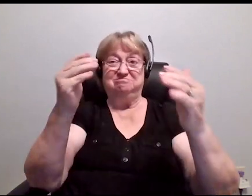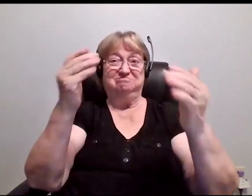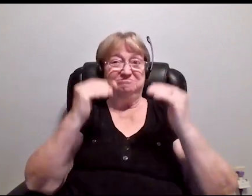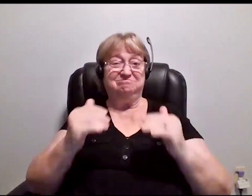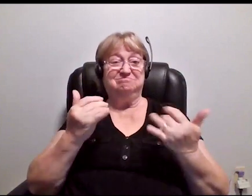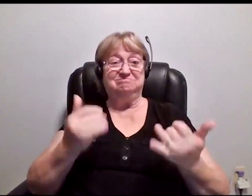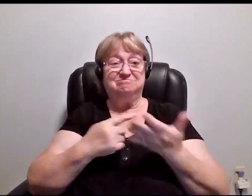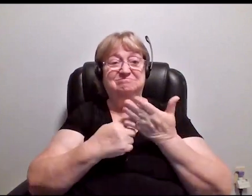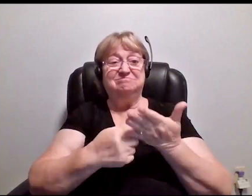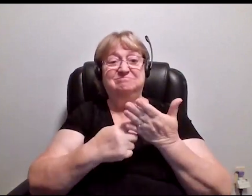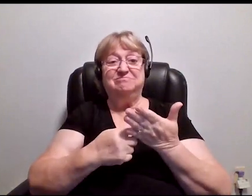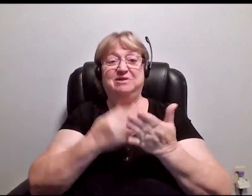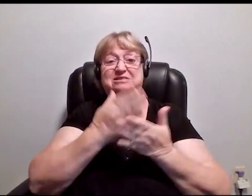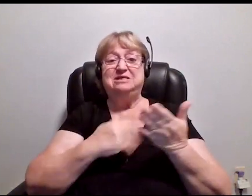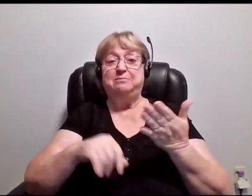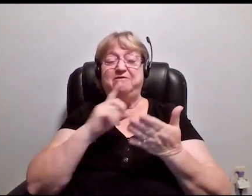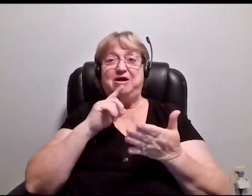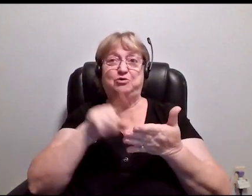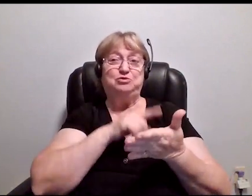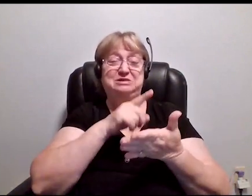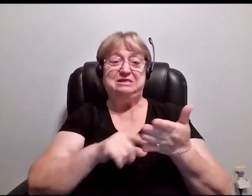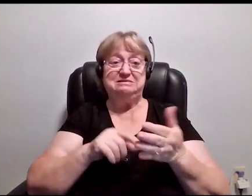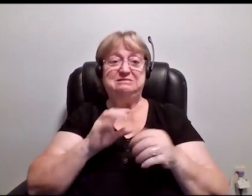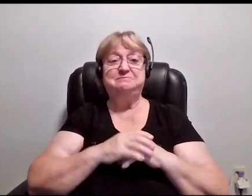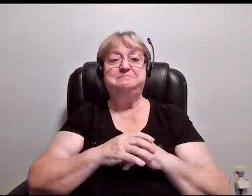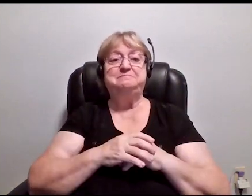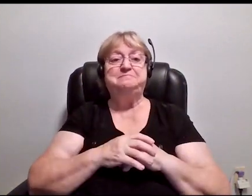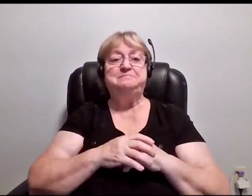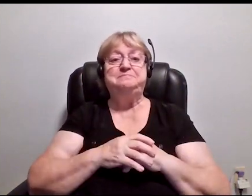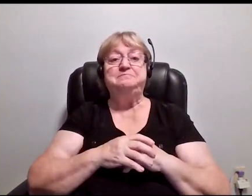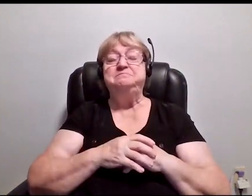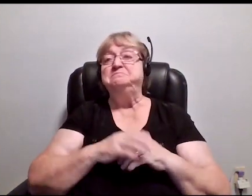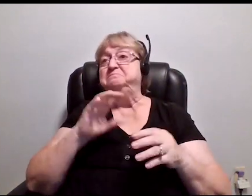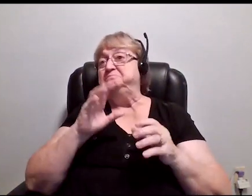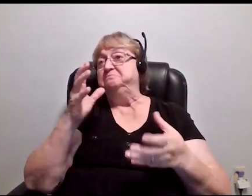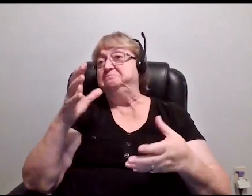of some of our critiques and synthesis of the literature. Overall, there was this problematic